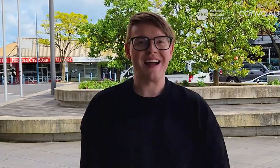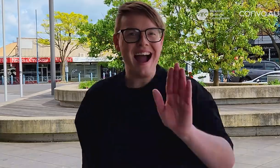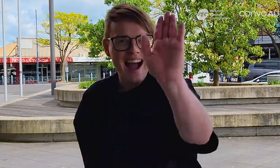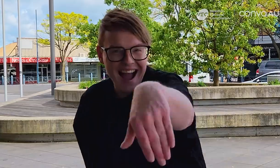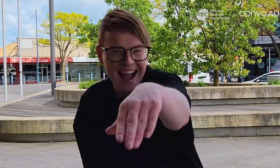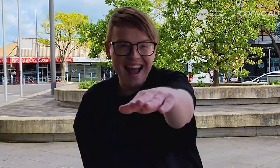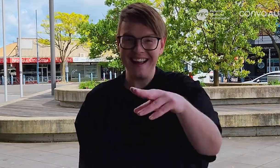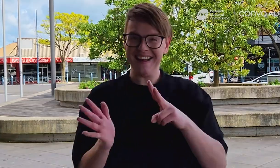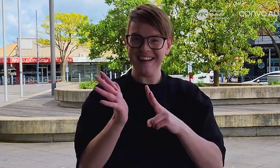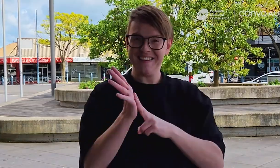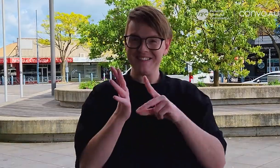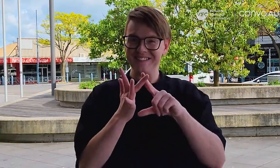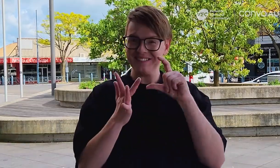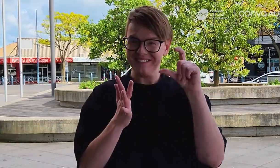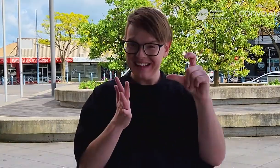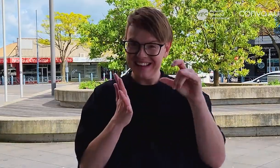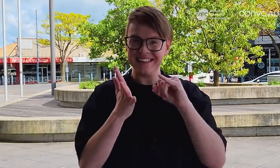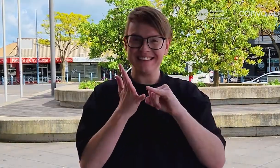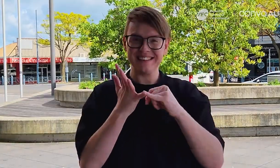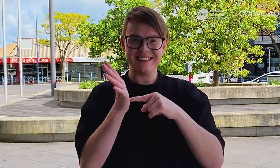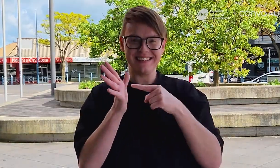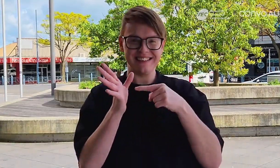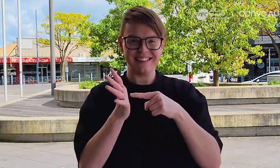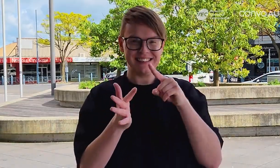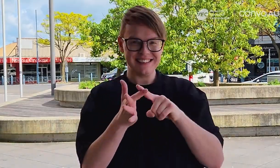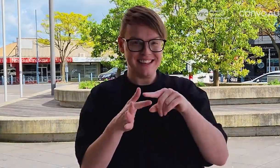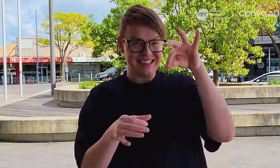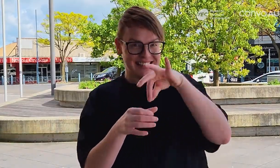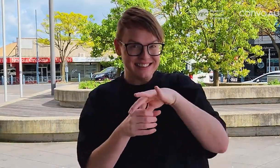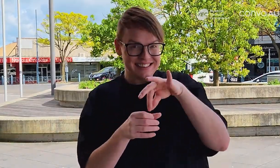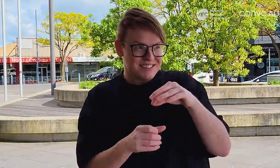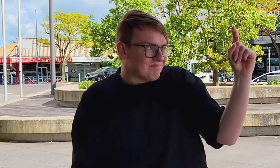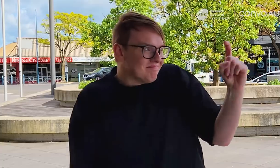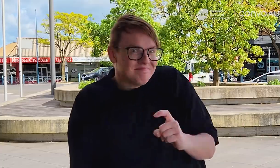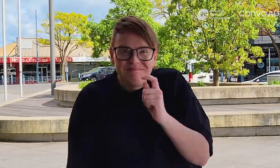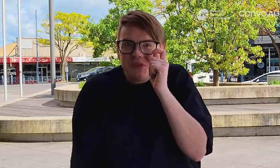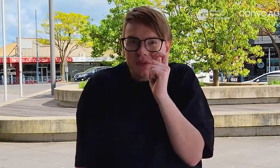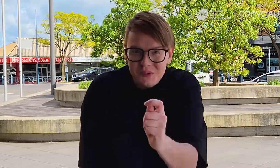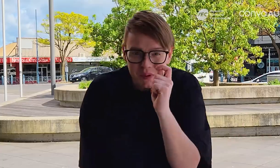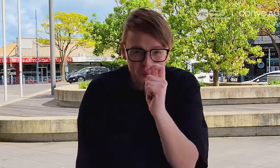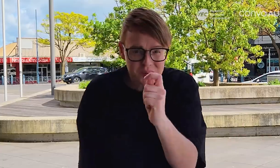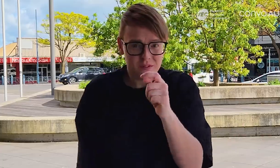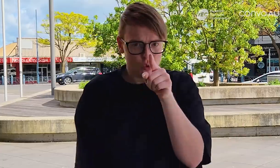Hey! Soon we will have the Victorian State election!